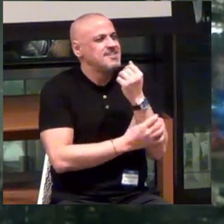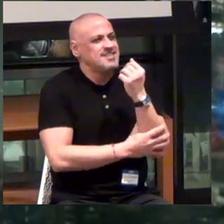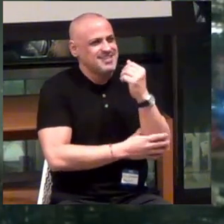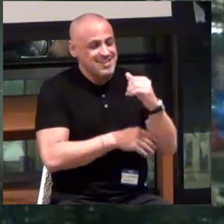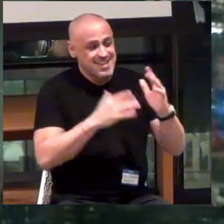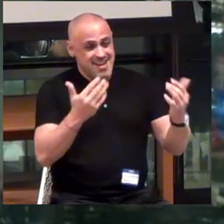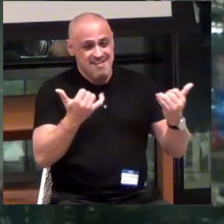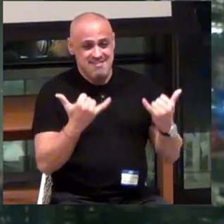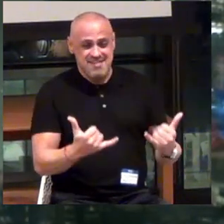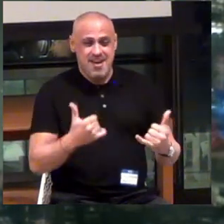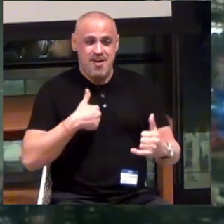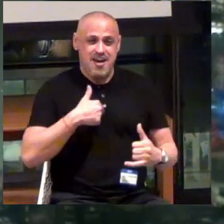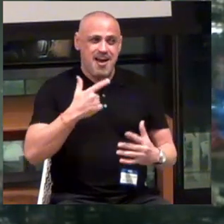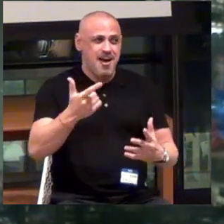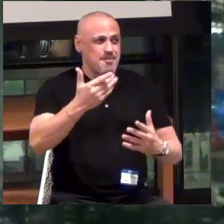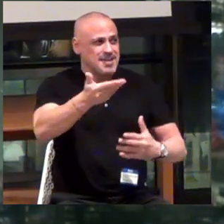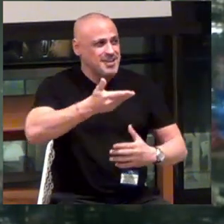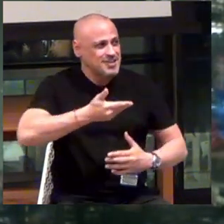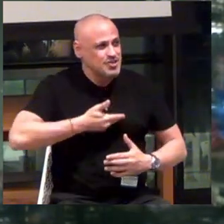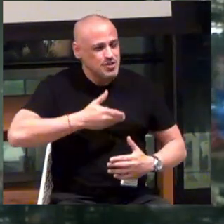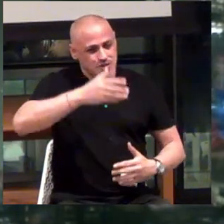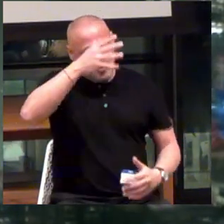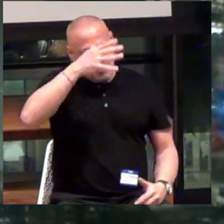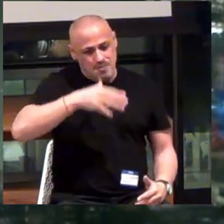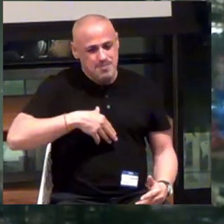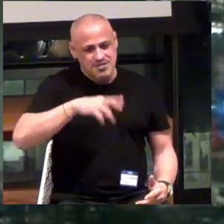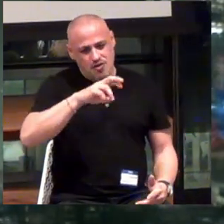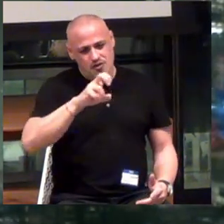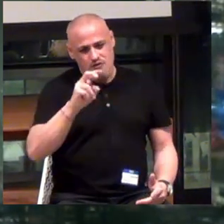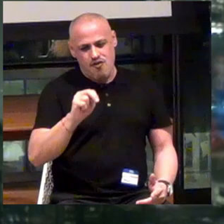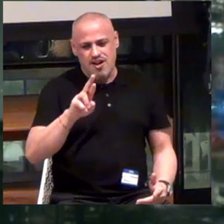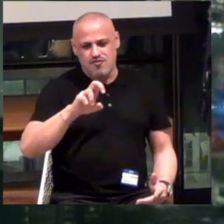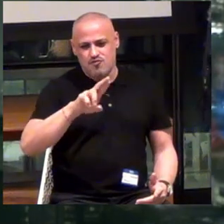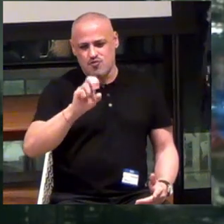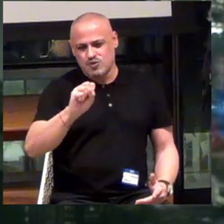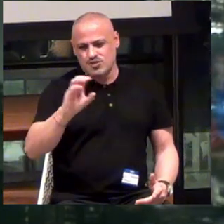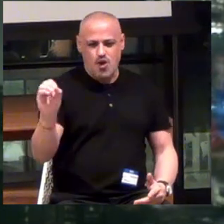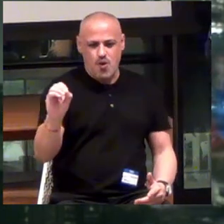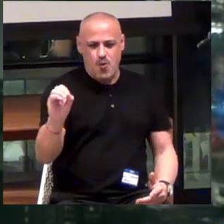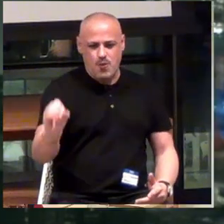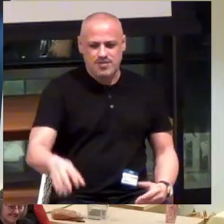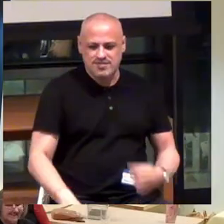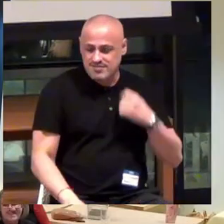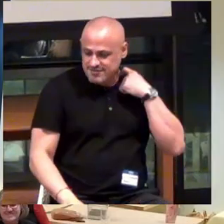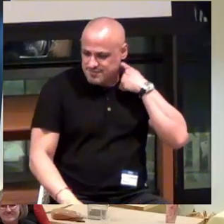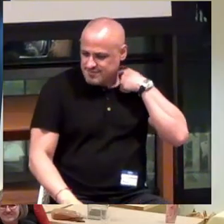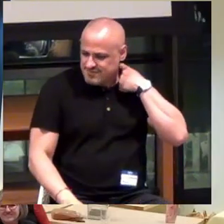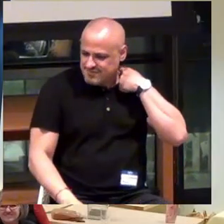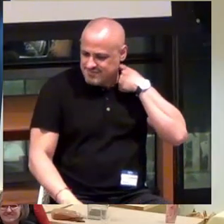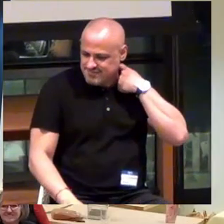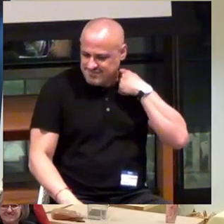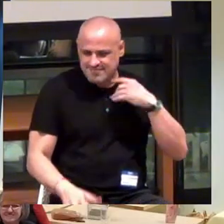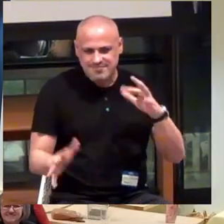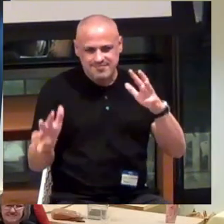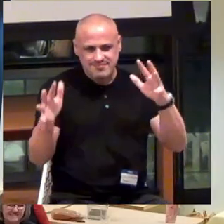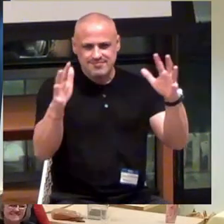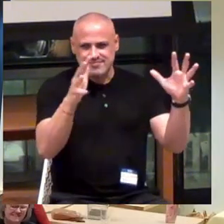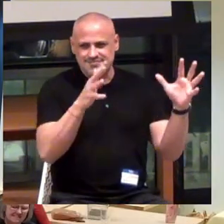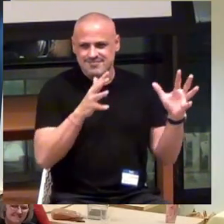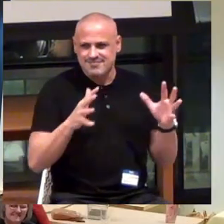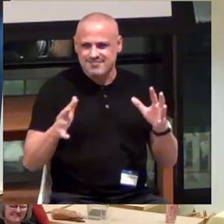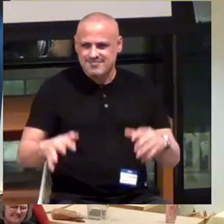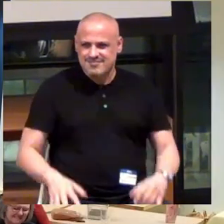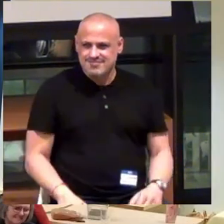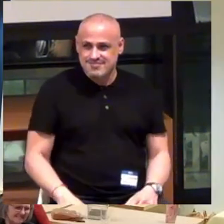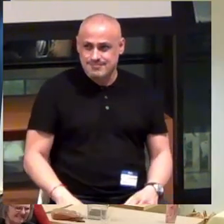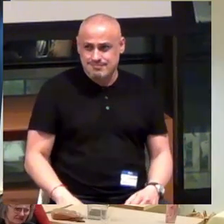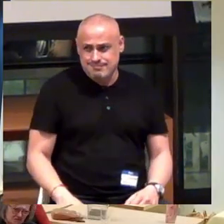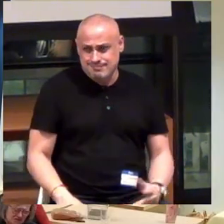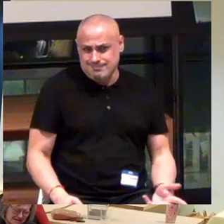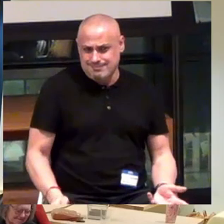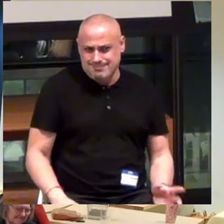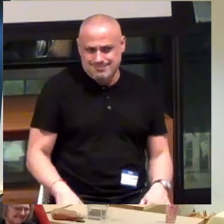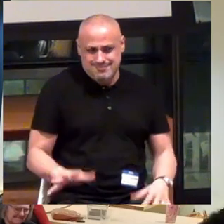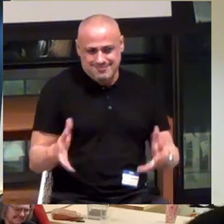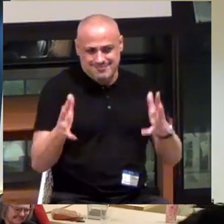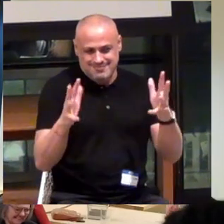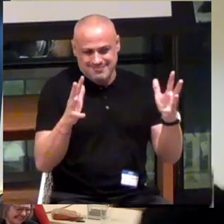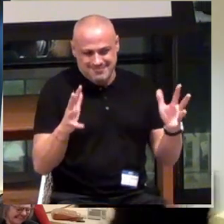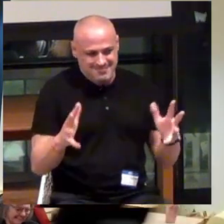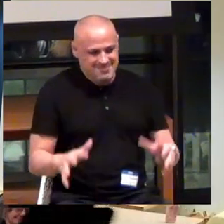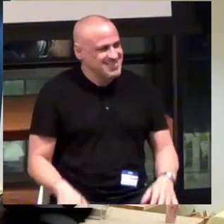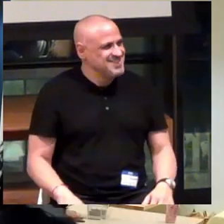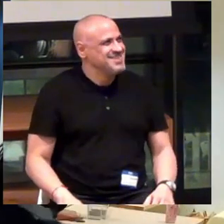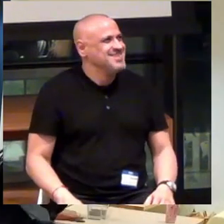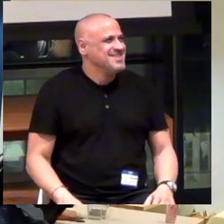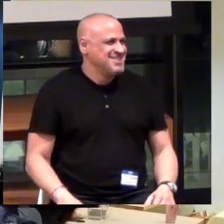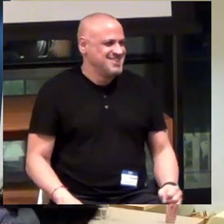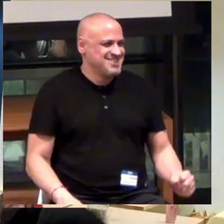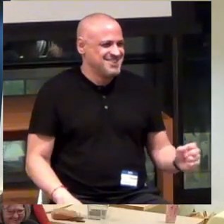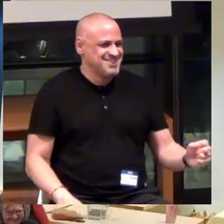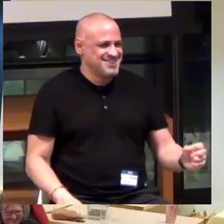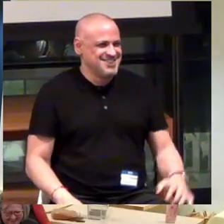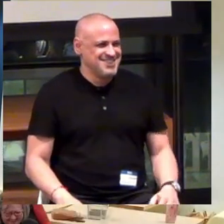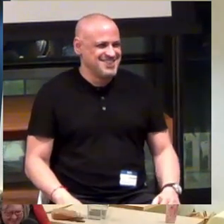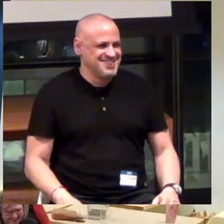And now I'm going to introduce Mr. Ron Russo!